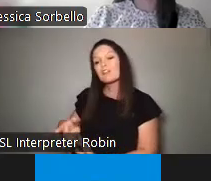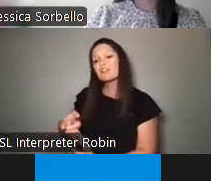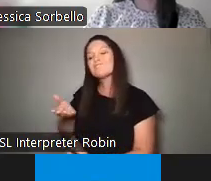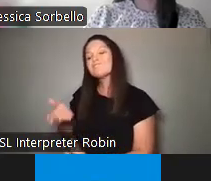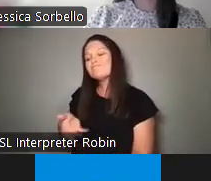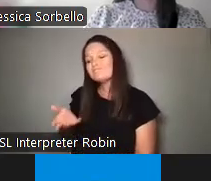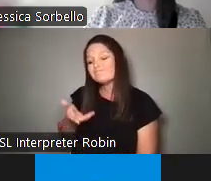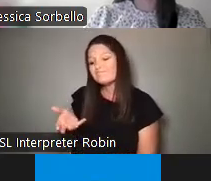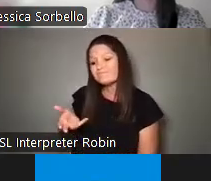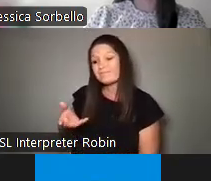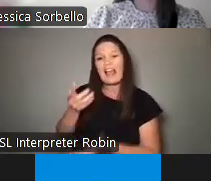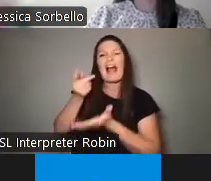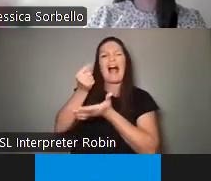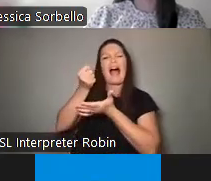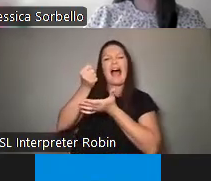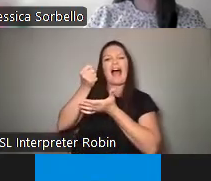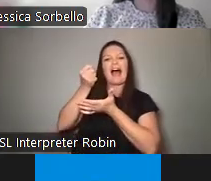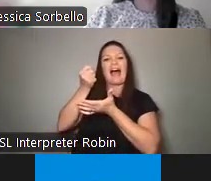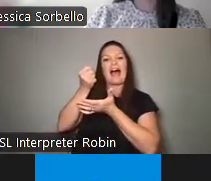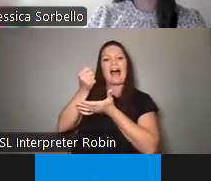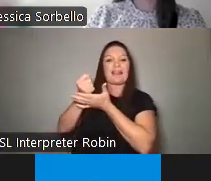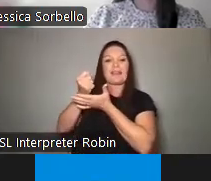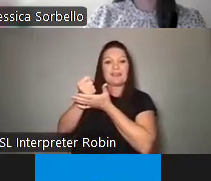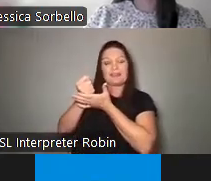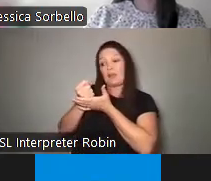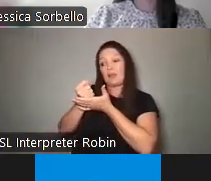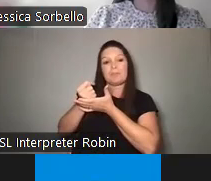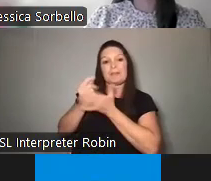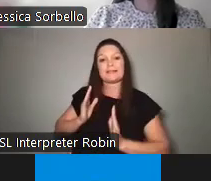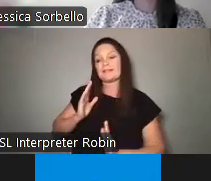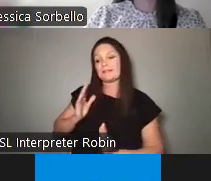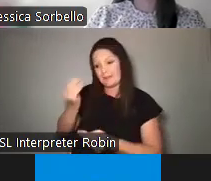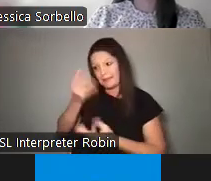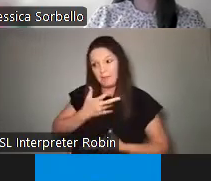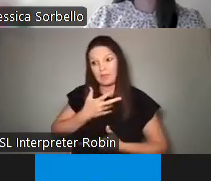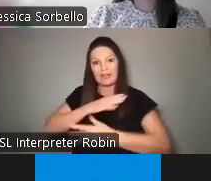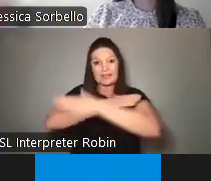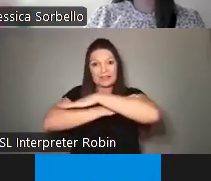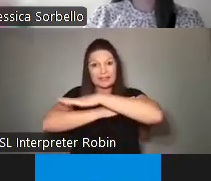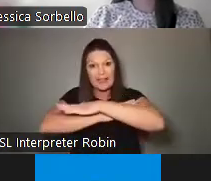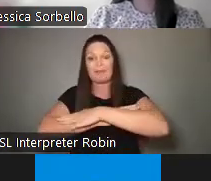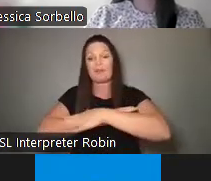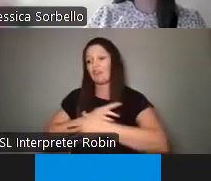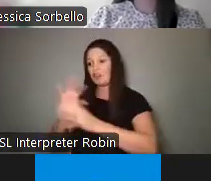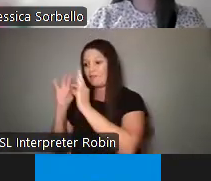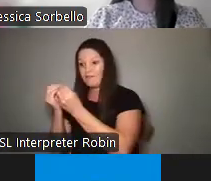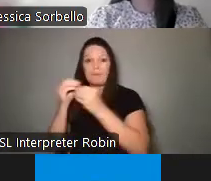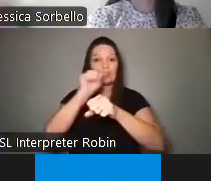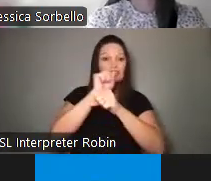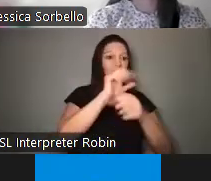school and you have your habits. When you kick one of those legs and something goes wrong, your whole table falls